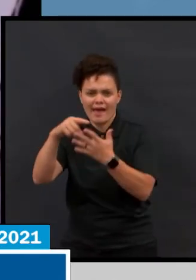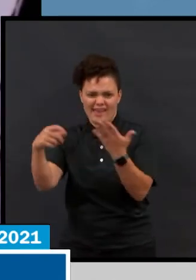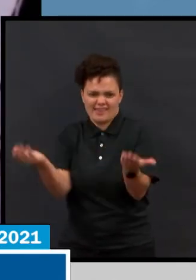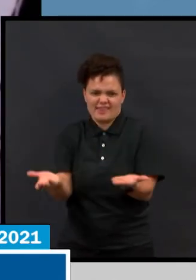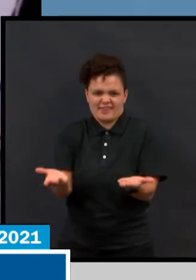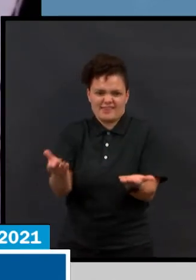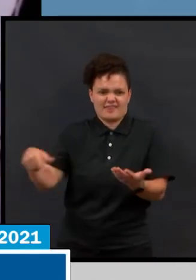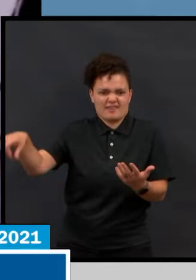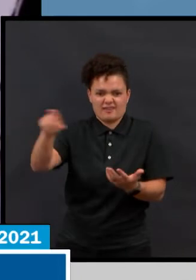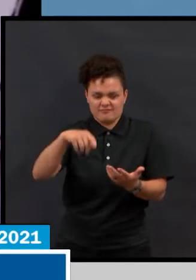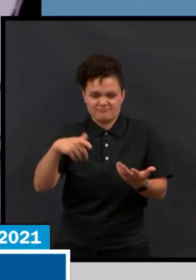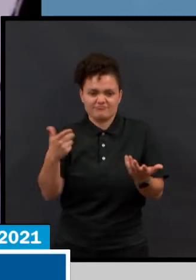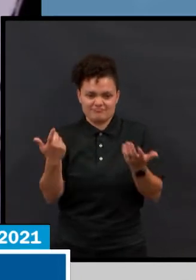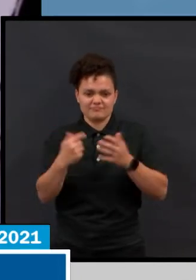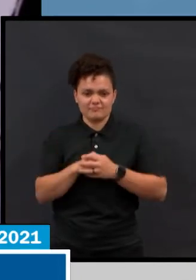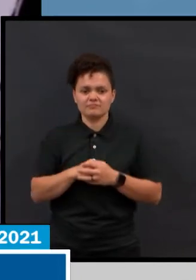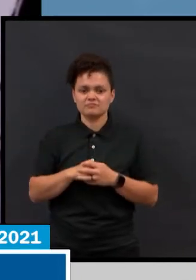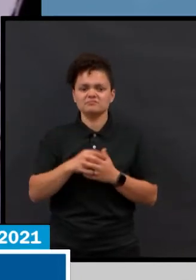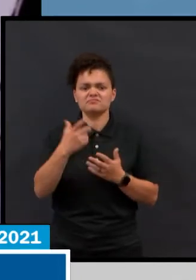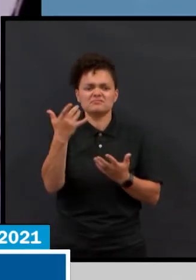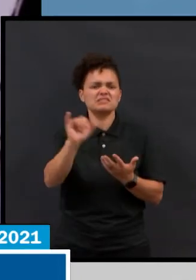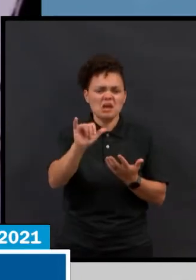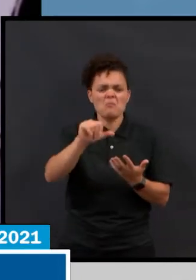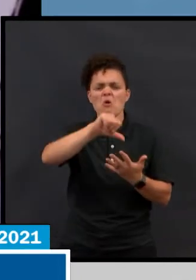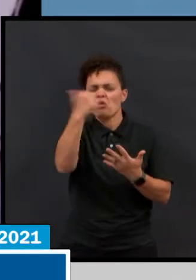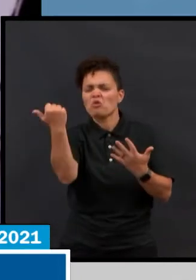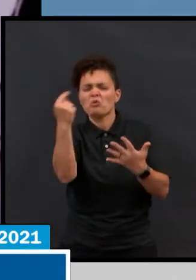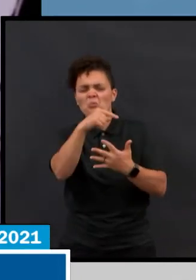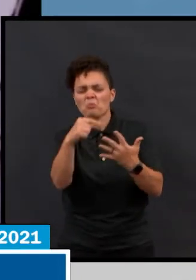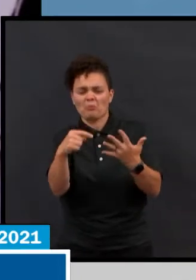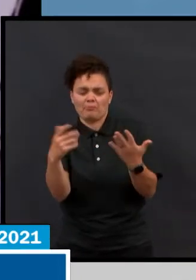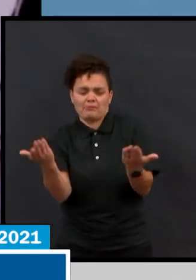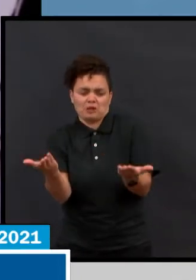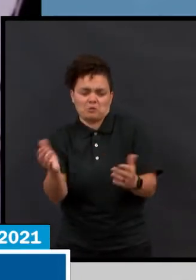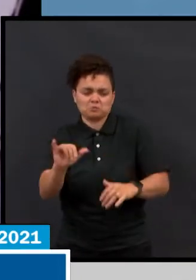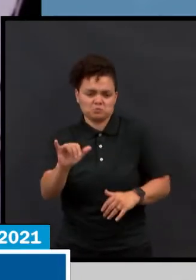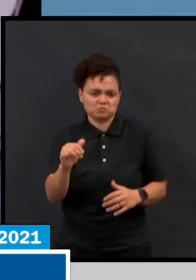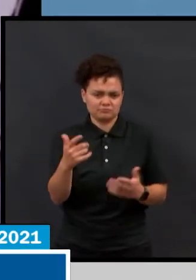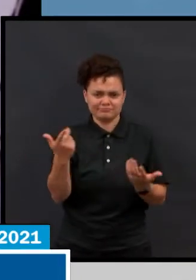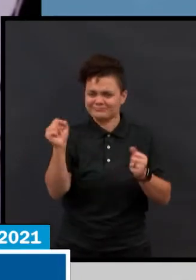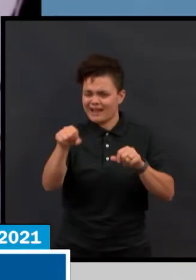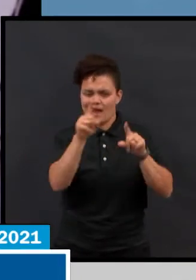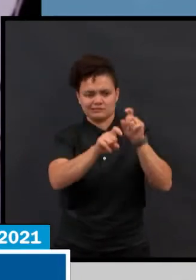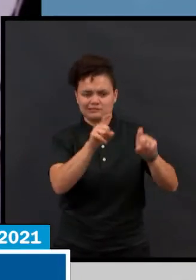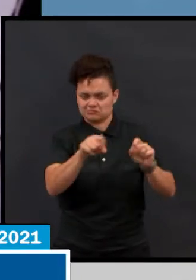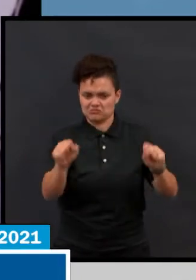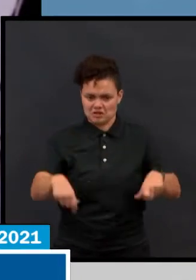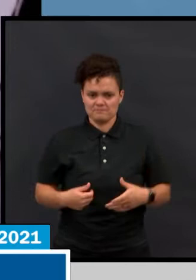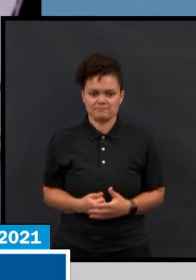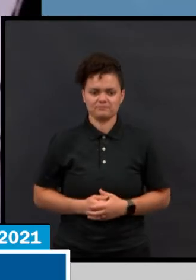sure a few others who are in attendance as they always are on these cabinets in the community so